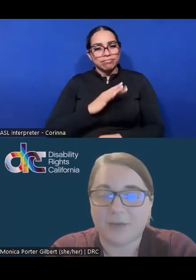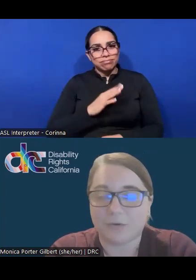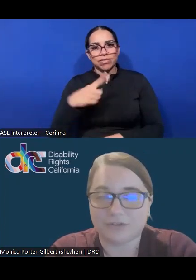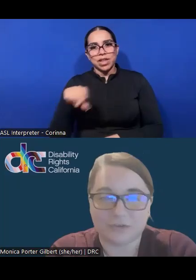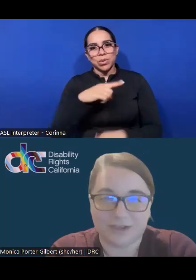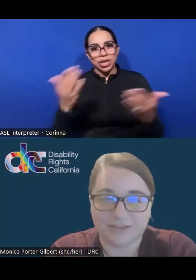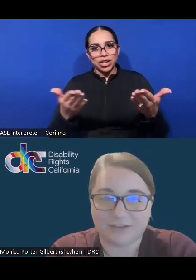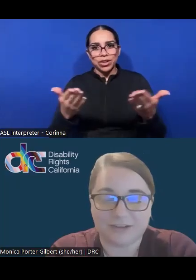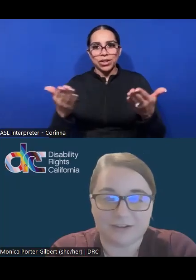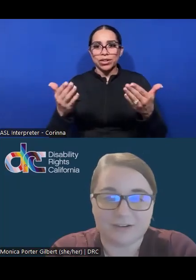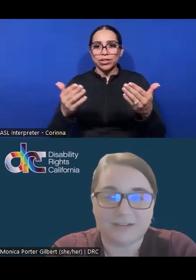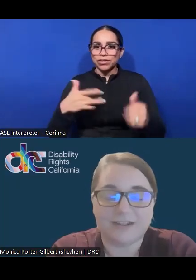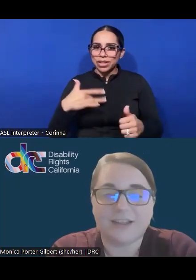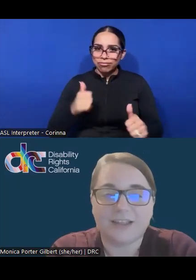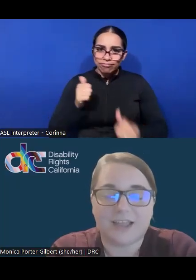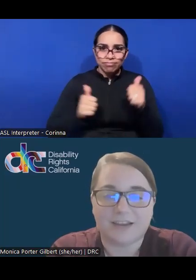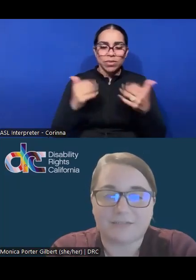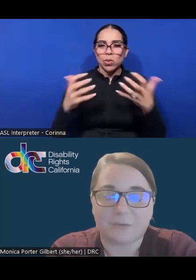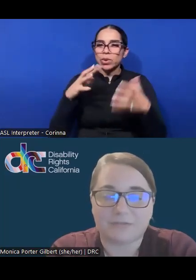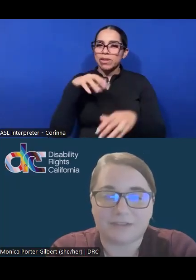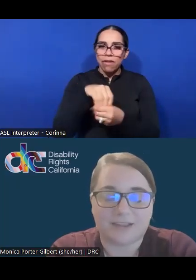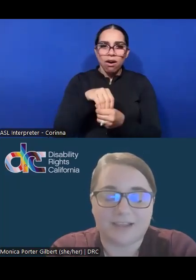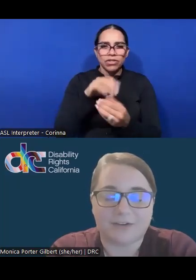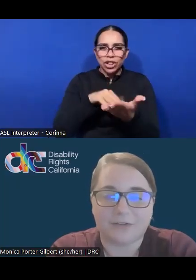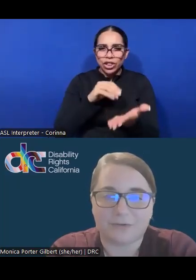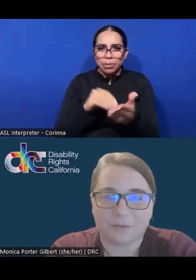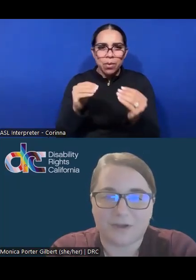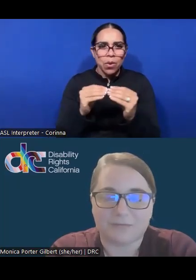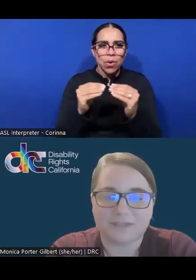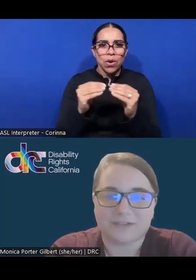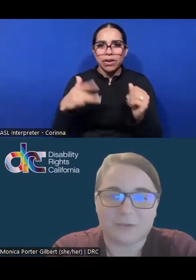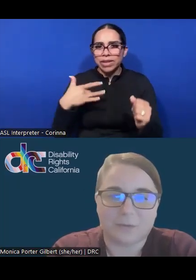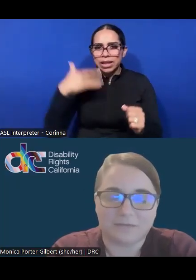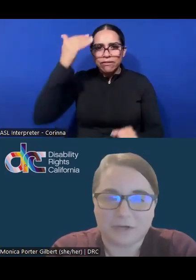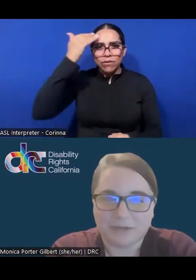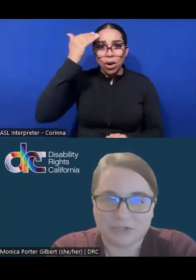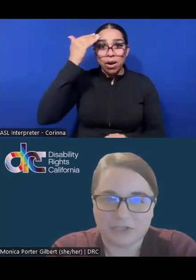And we're so glad that you're here. And if you are feeling at all overwhelmed, you are very much